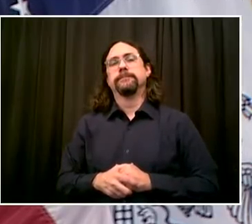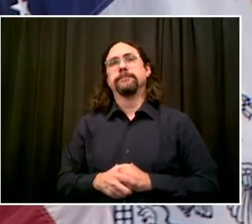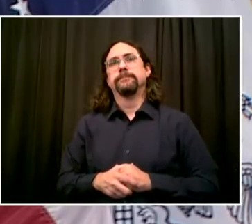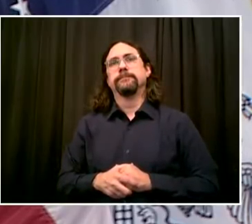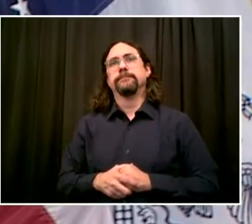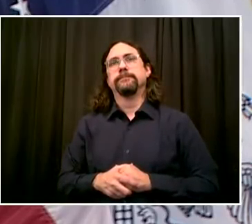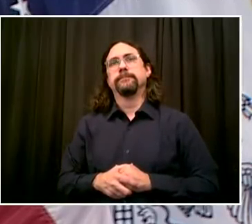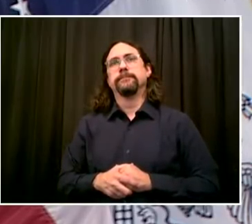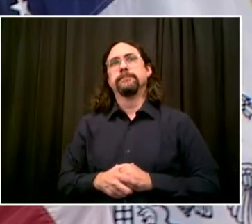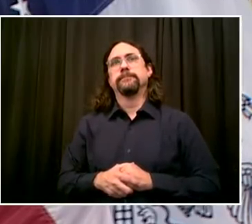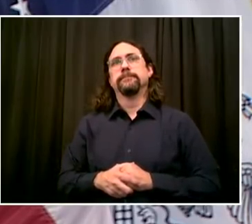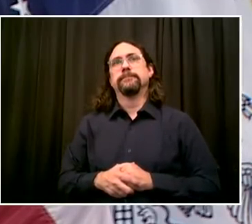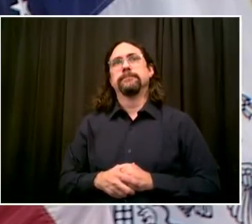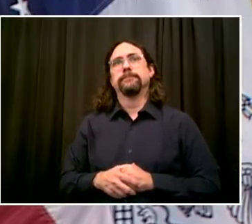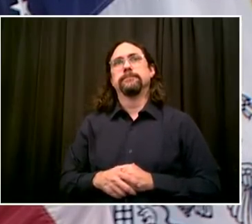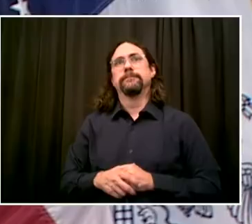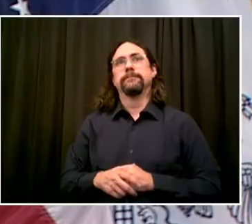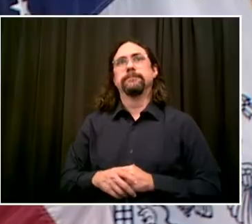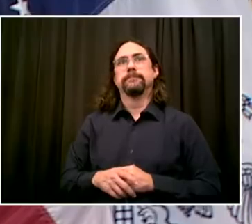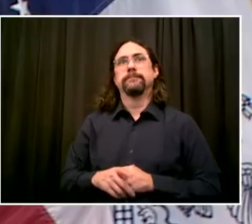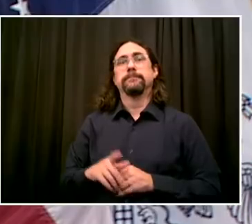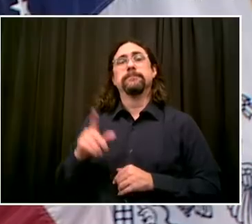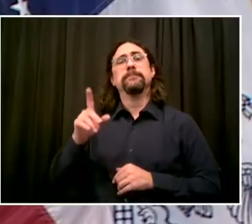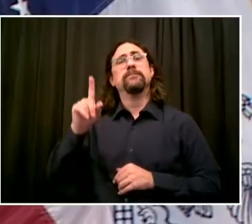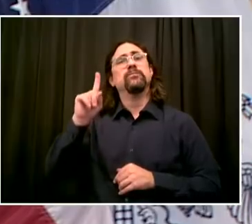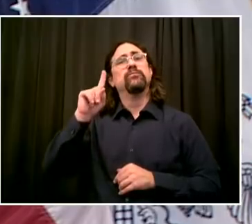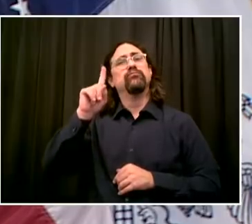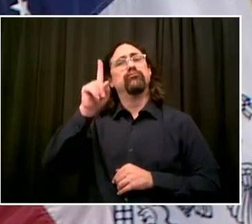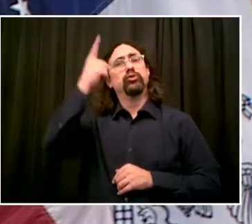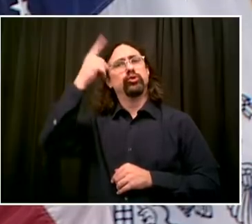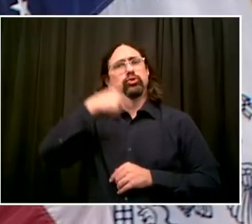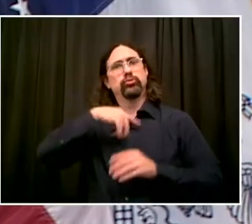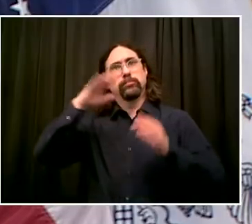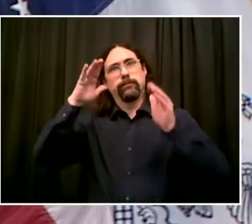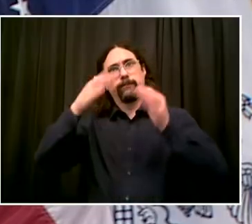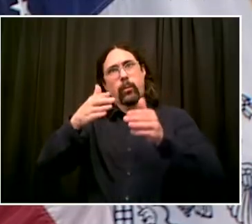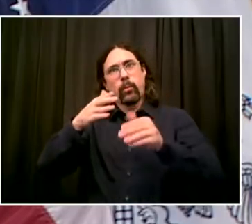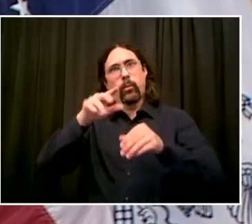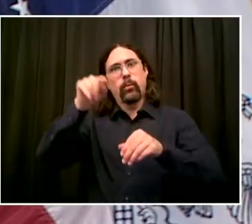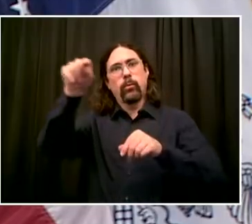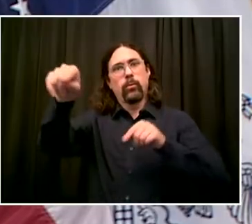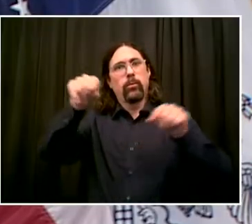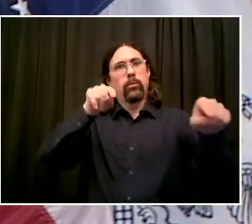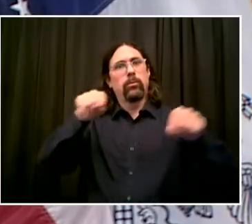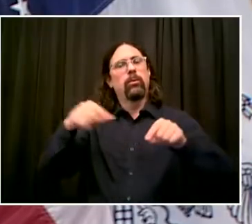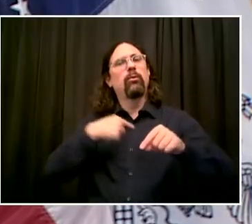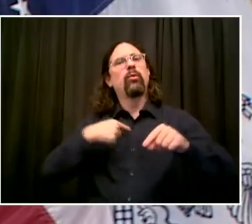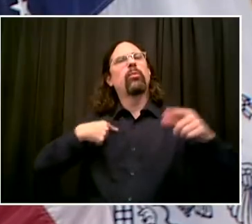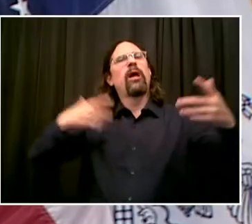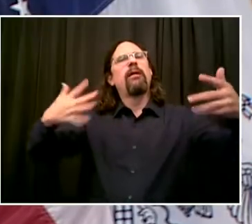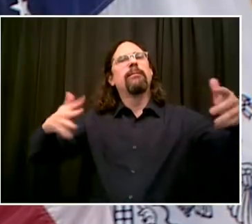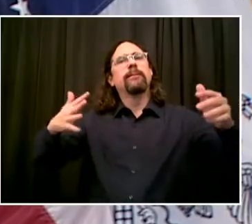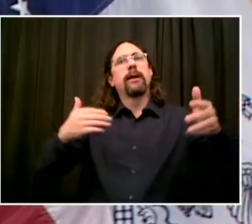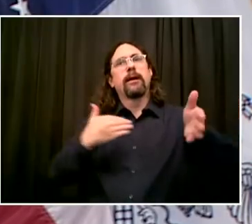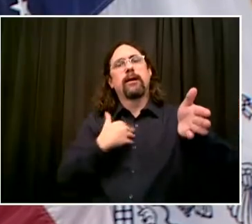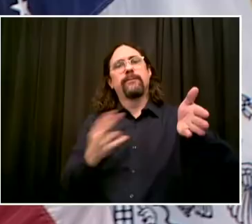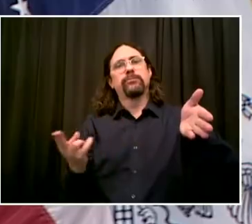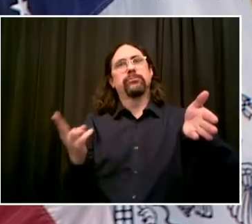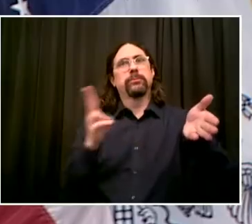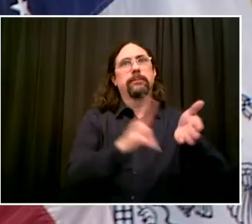TO CAPACITY, OUR GOAL, AS I MENTIONED, IT'S THESA ME ONCTACRTED